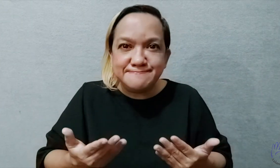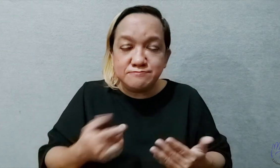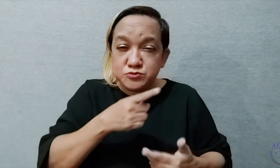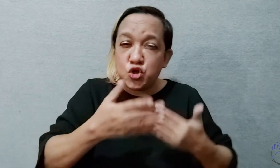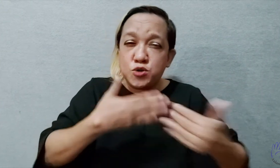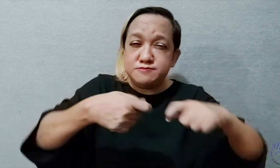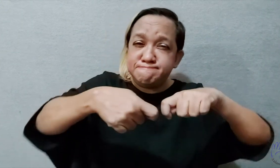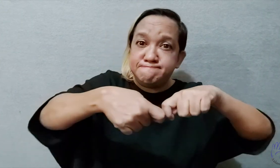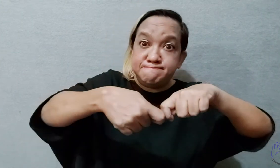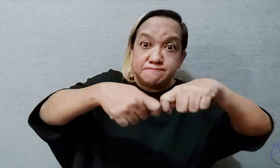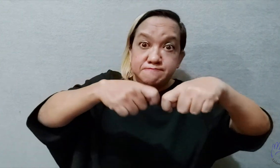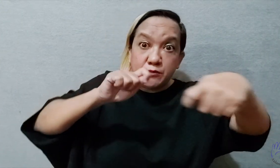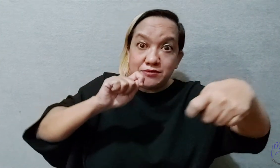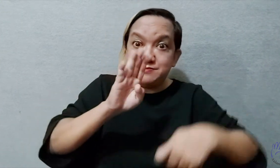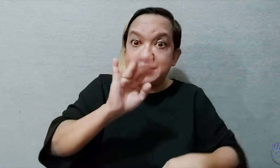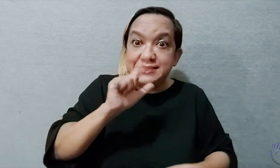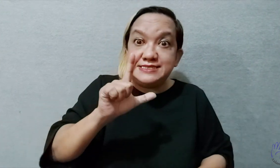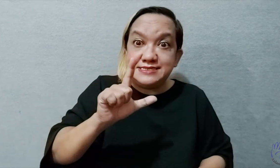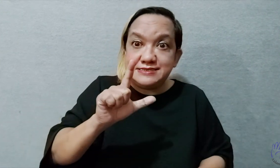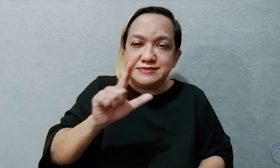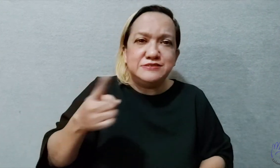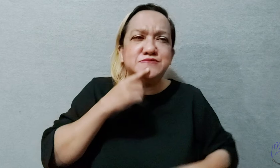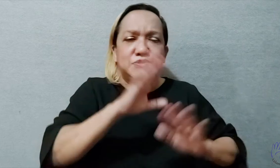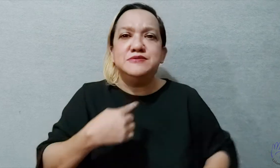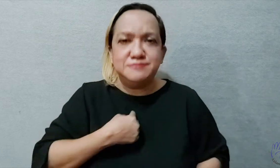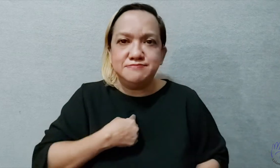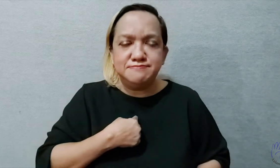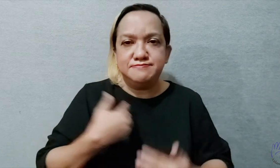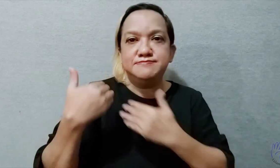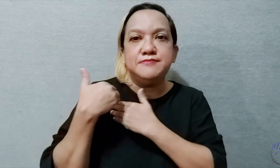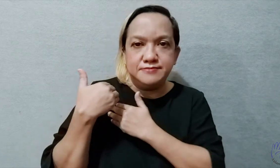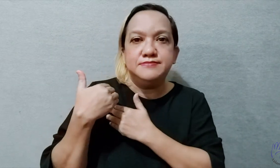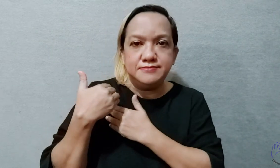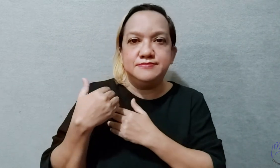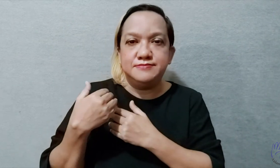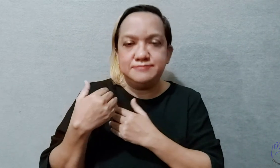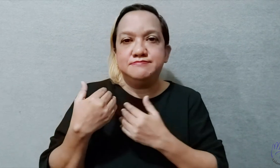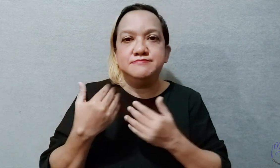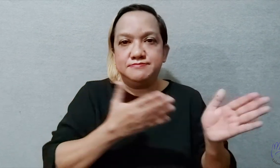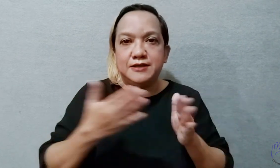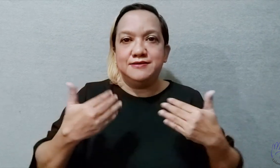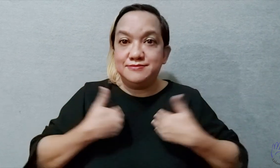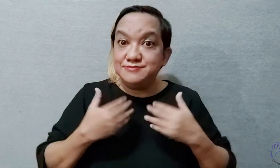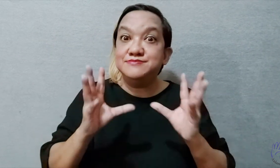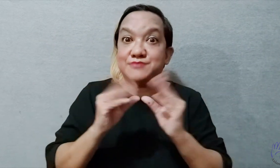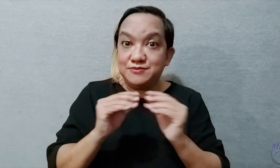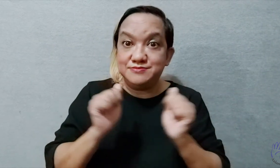Eventually, the bill almost got archived. The Head of Senate Committee on Education, Culture & Art told them to wait and offered the chance to